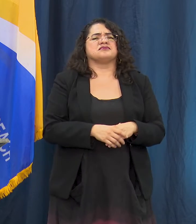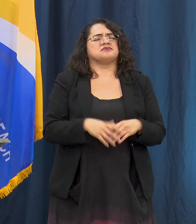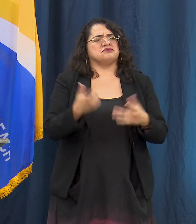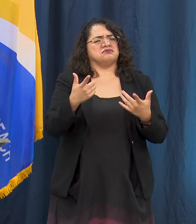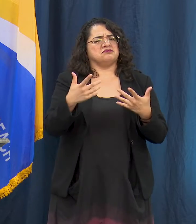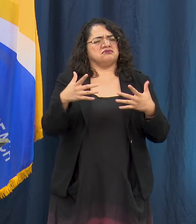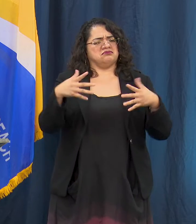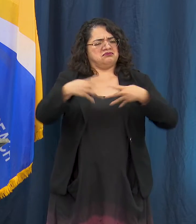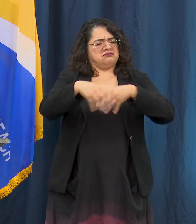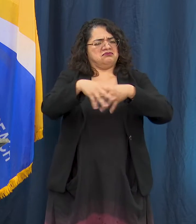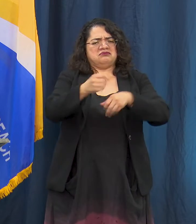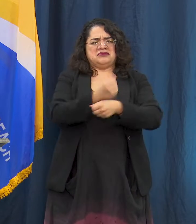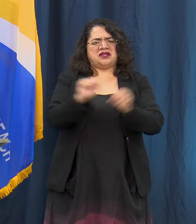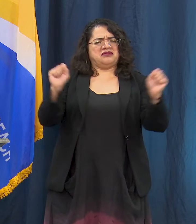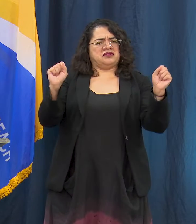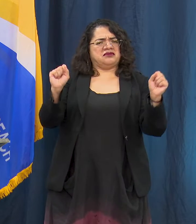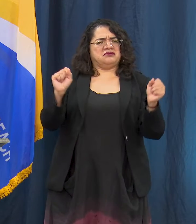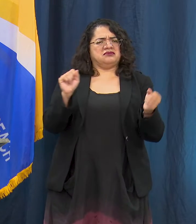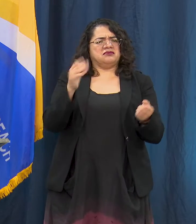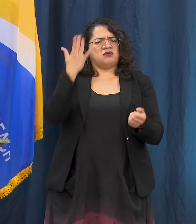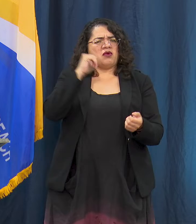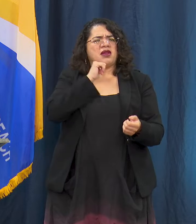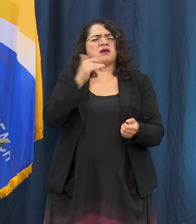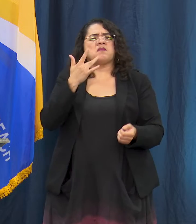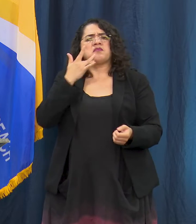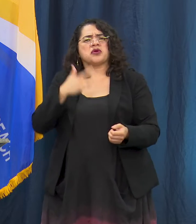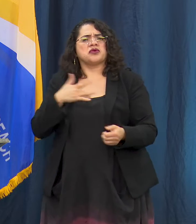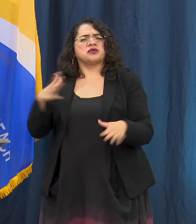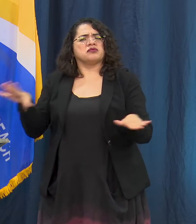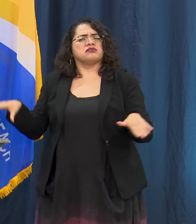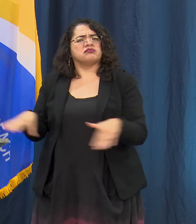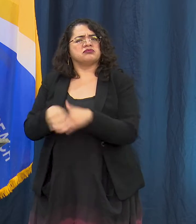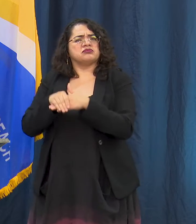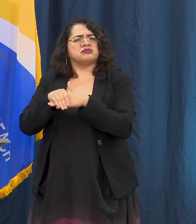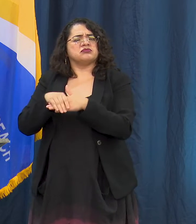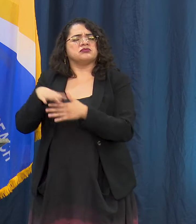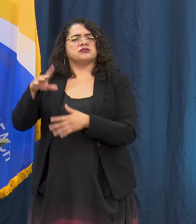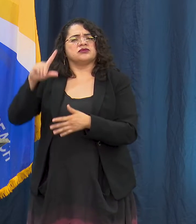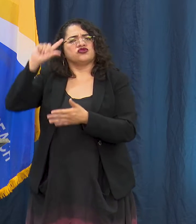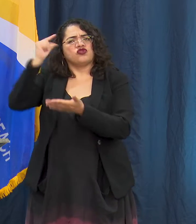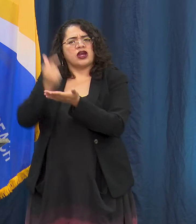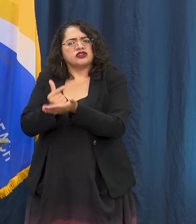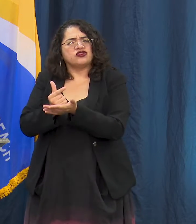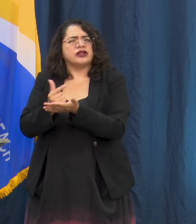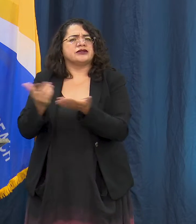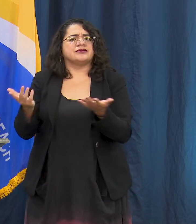why aren't they able to gather for birthdays or graduations or weddings and I know that you've been passionate about this but let's see if we could just